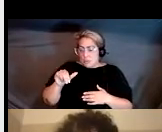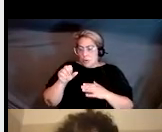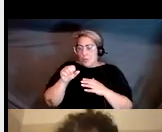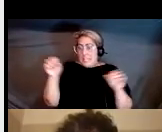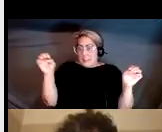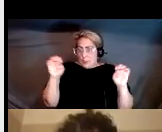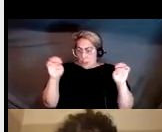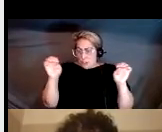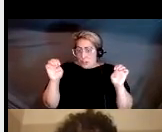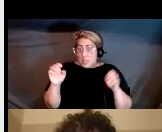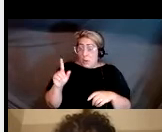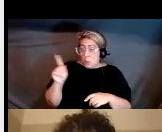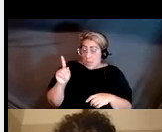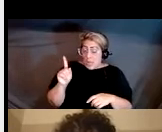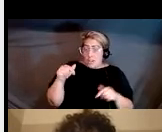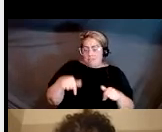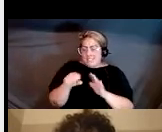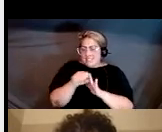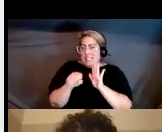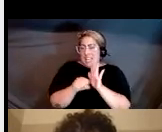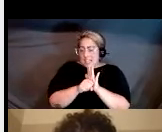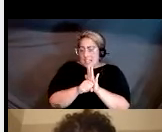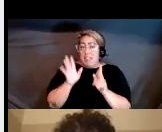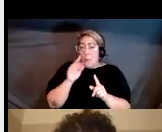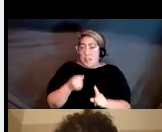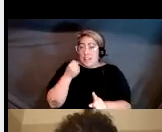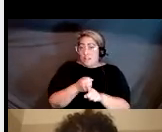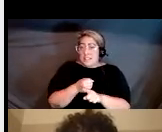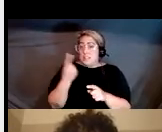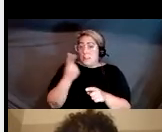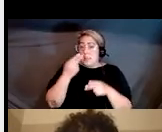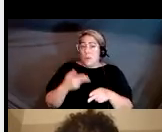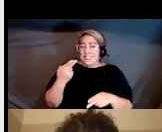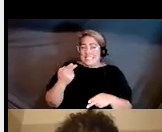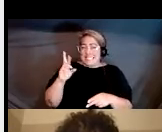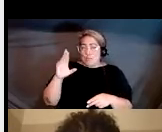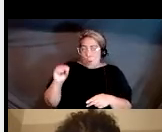that called the hero Act. Which affected